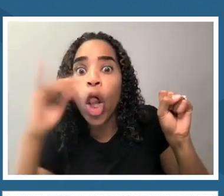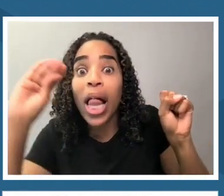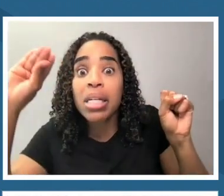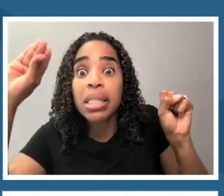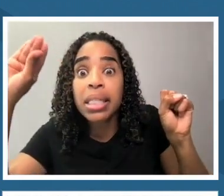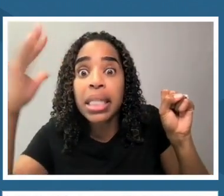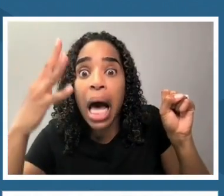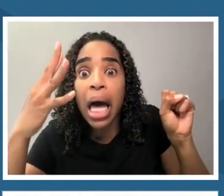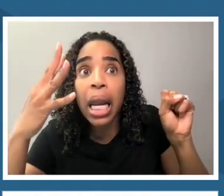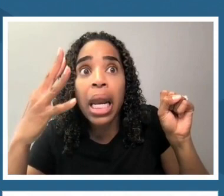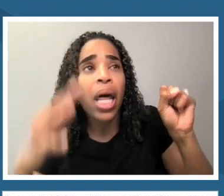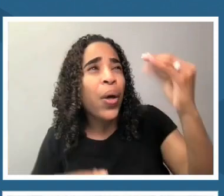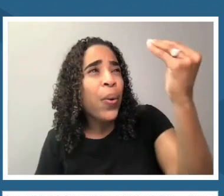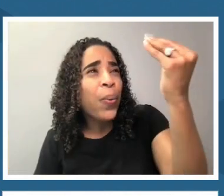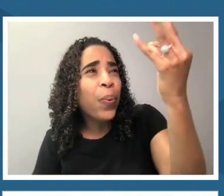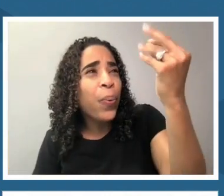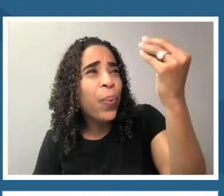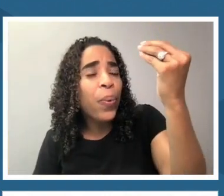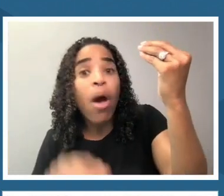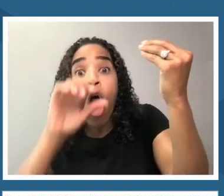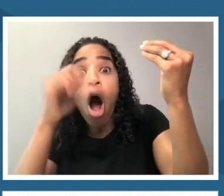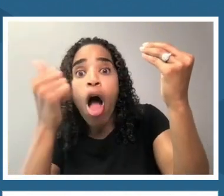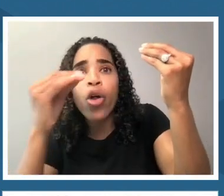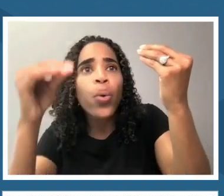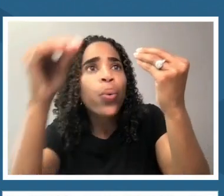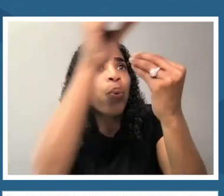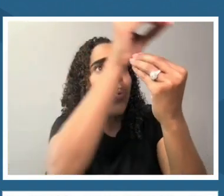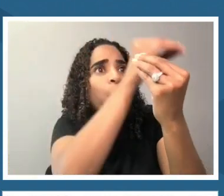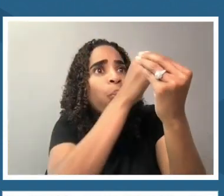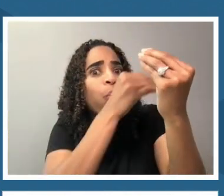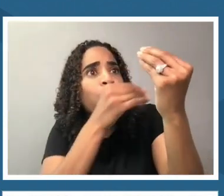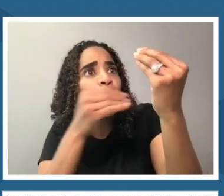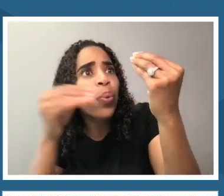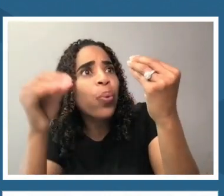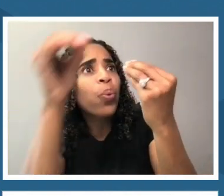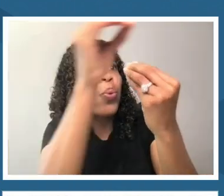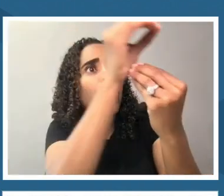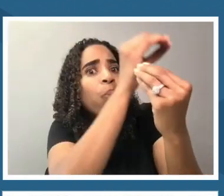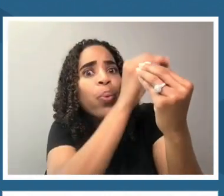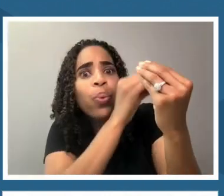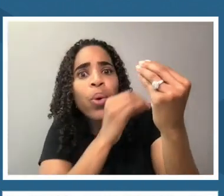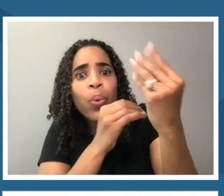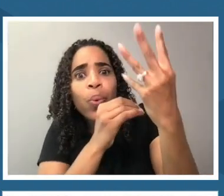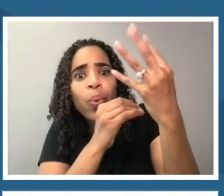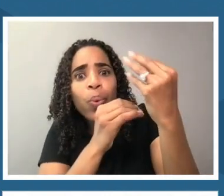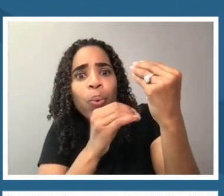that was considered radical thinking at the time uh